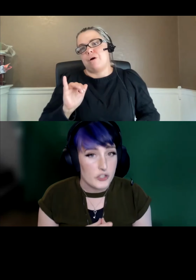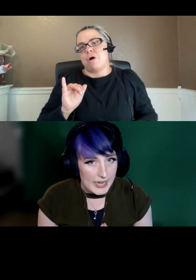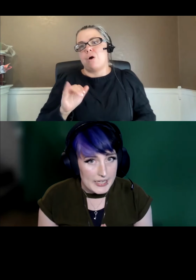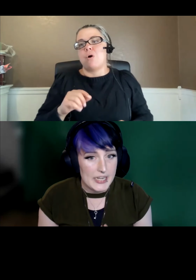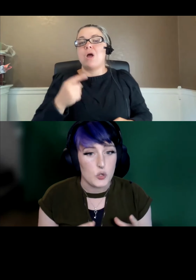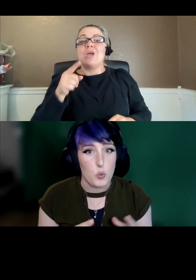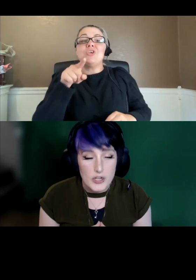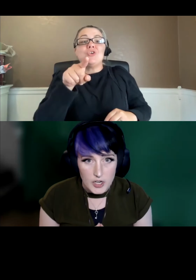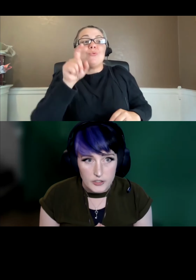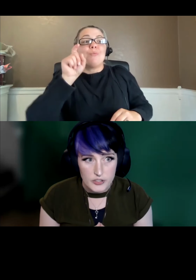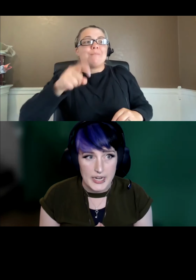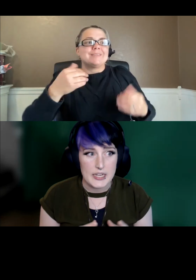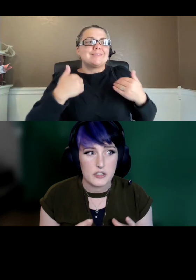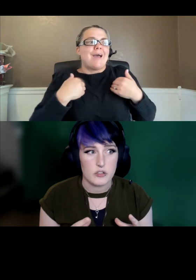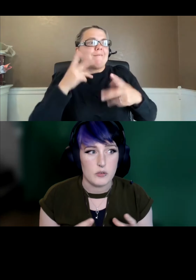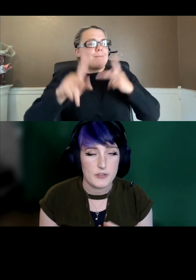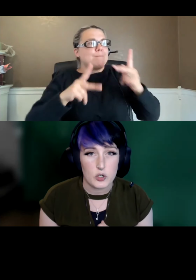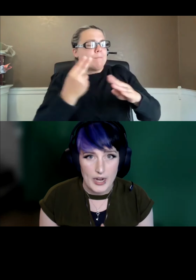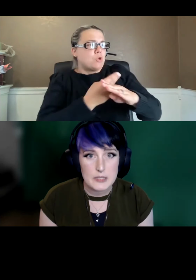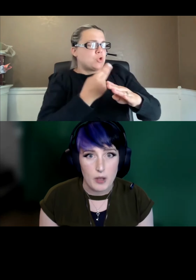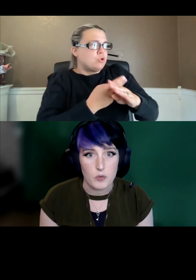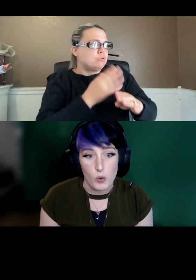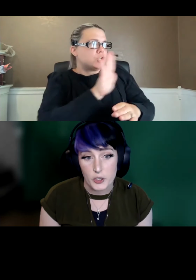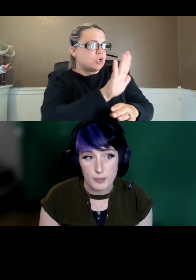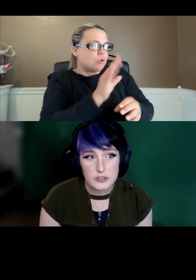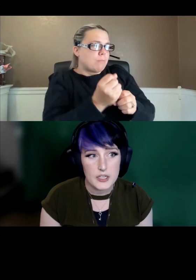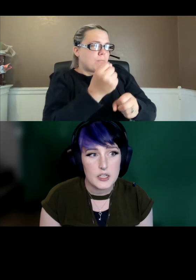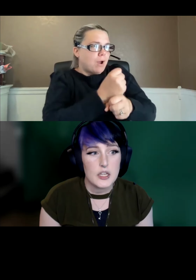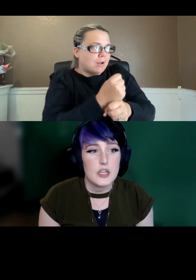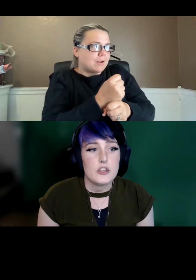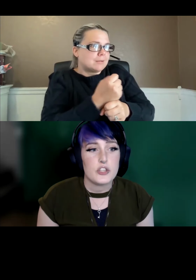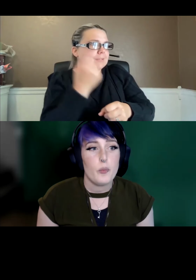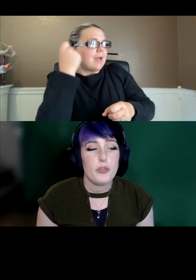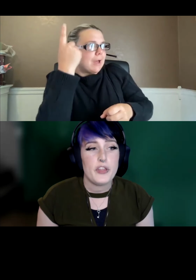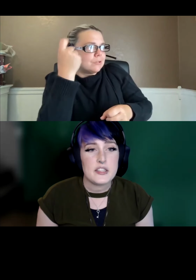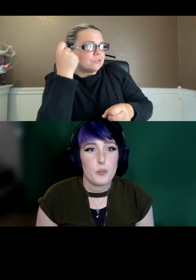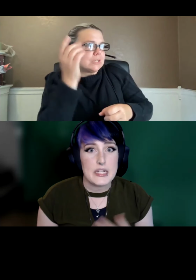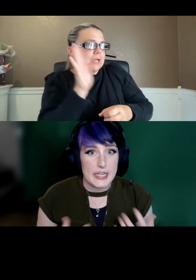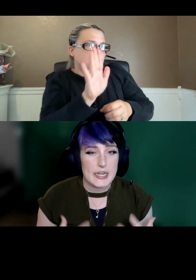understand it, to want to understand it, to have a grasp on what you're building. So things that we